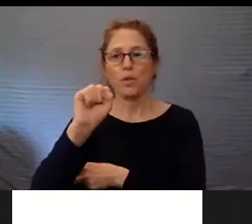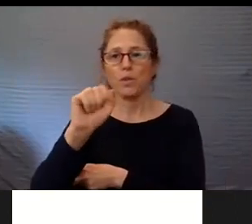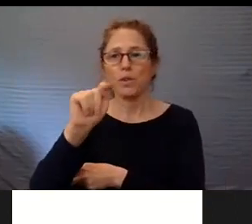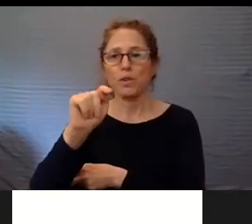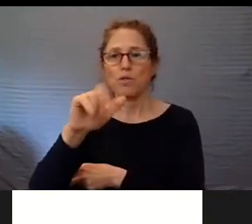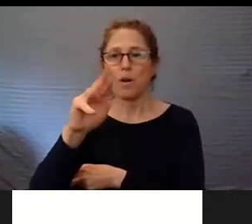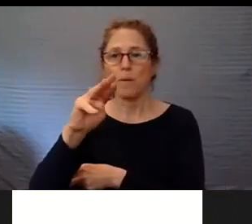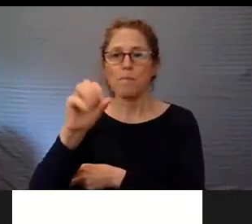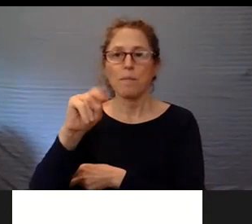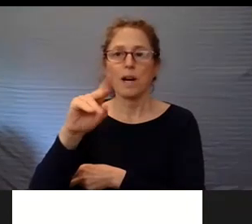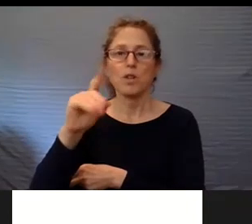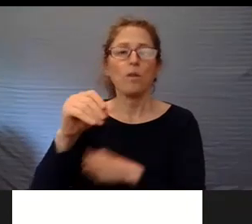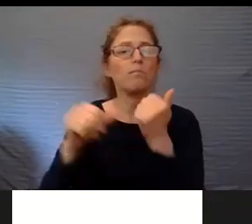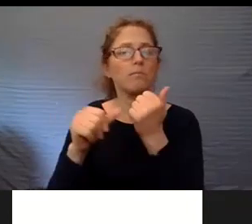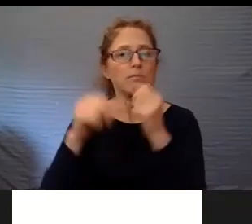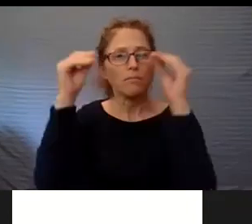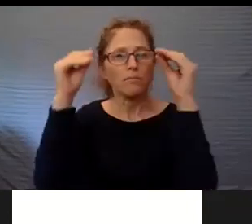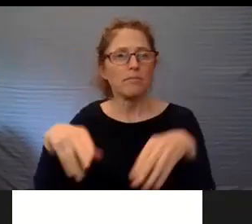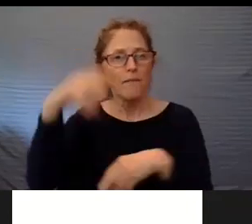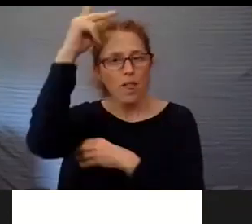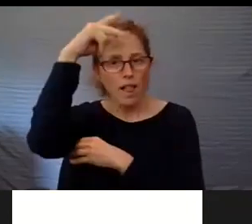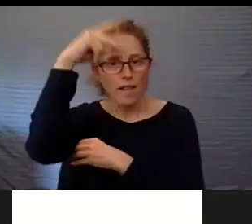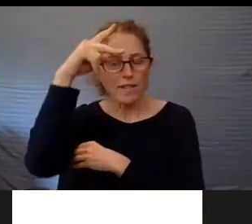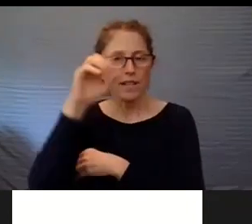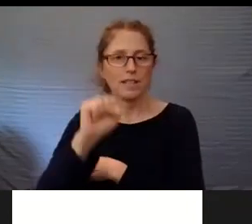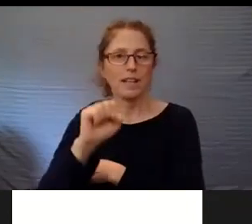I'm an assistant professor of philosophy at San Diego State University